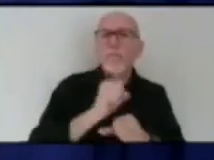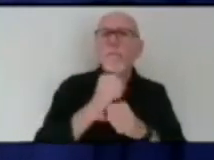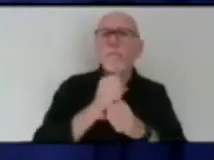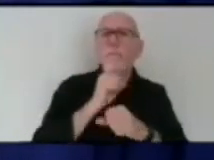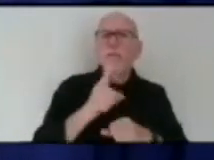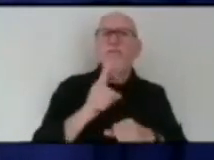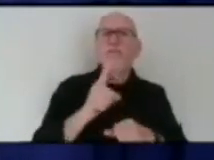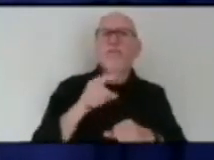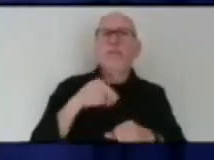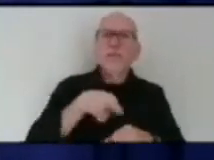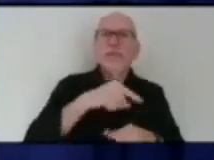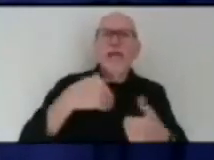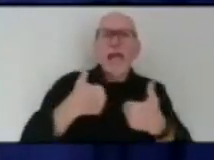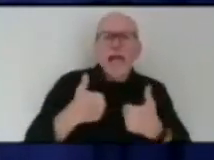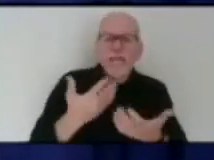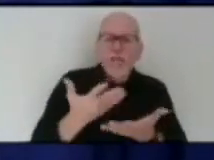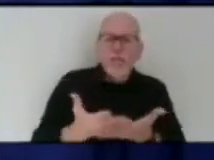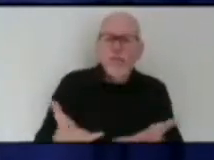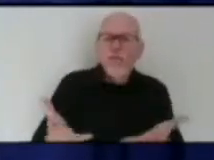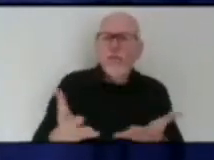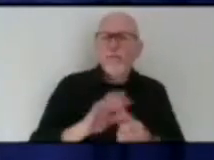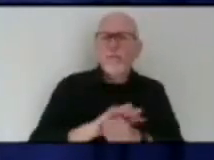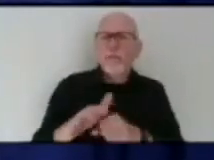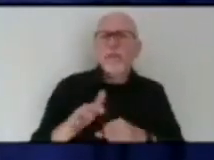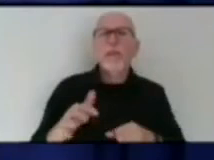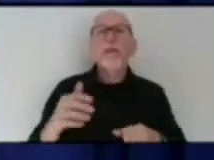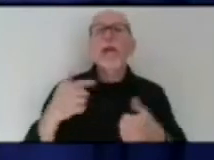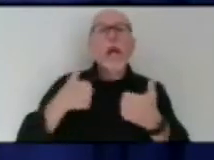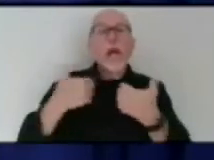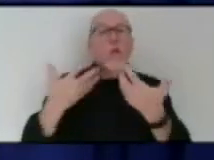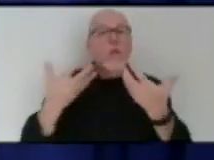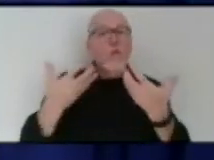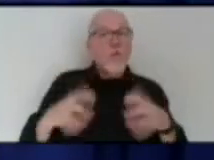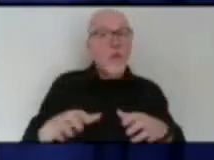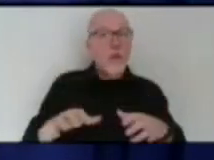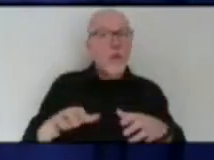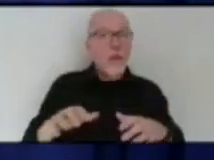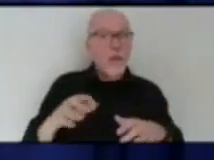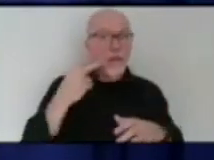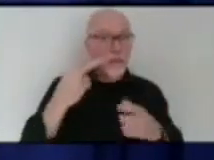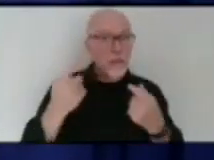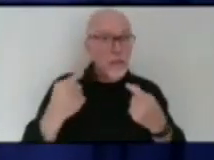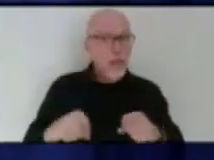the resource is what I don't want toe happen is, um, lack of resource is be